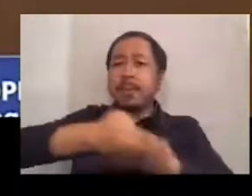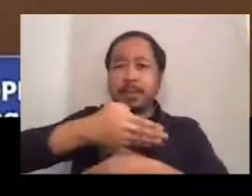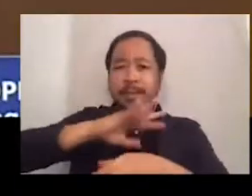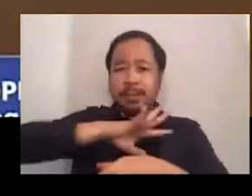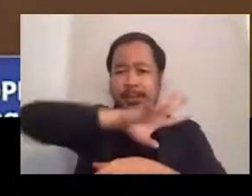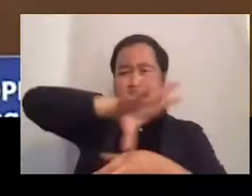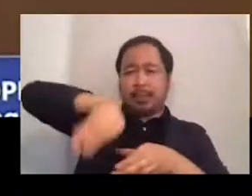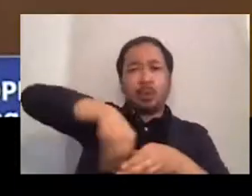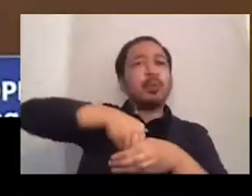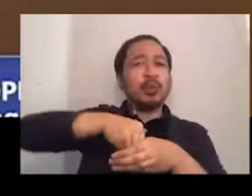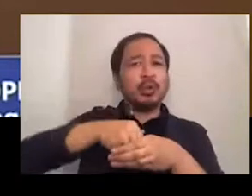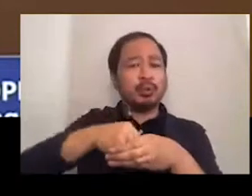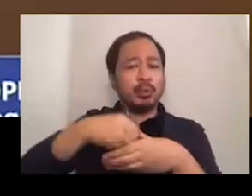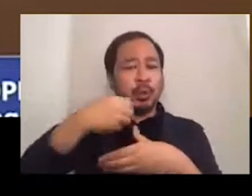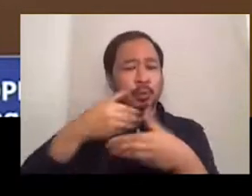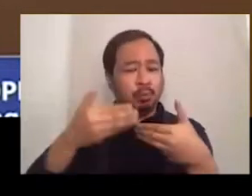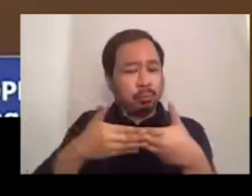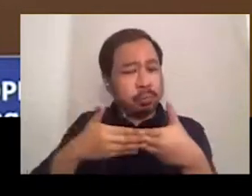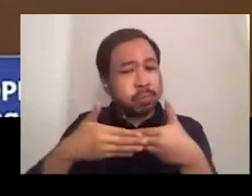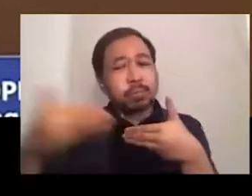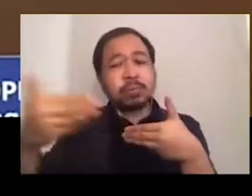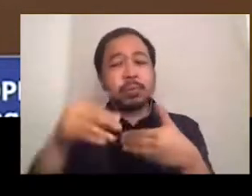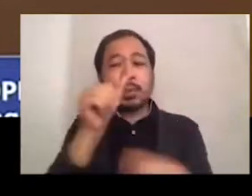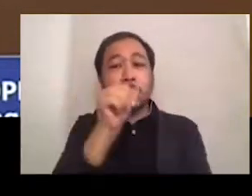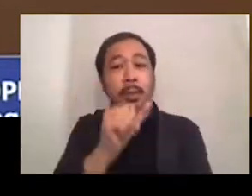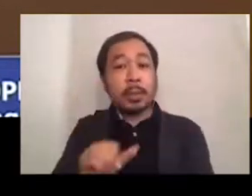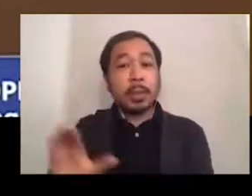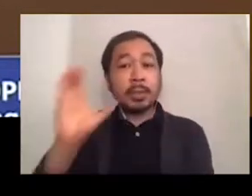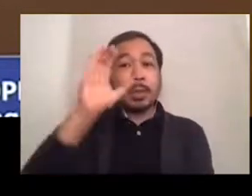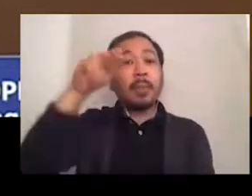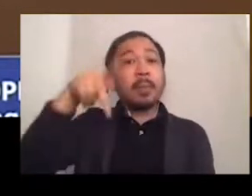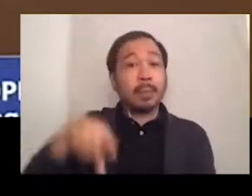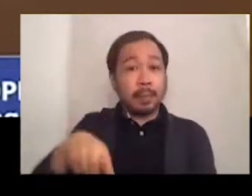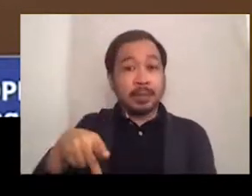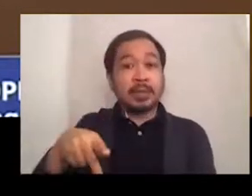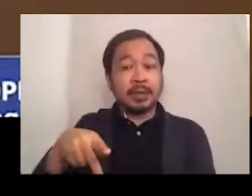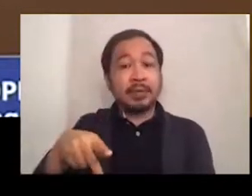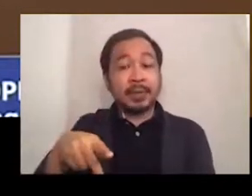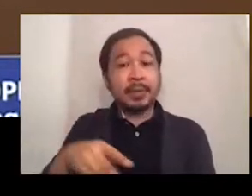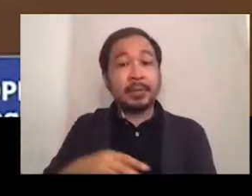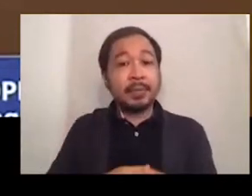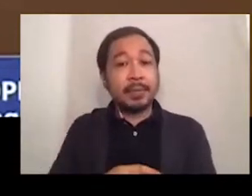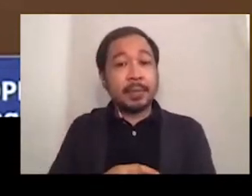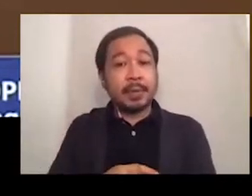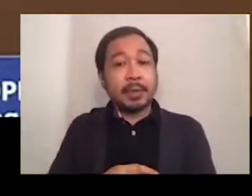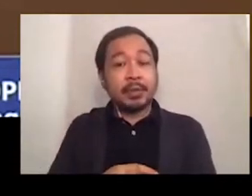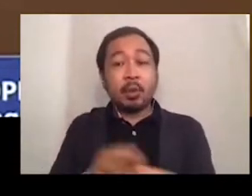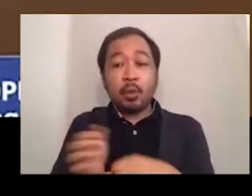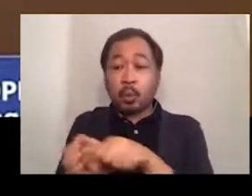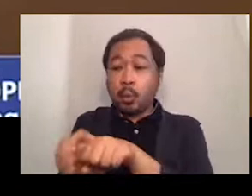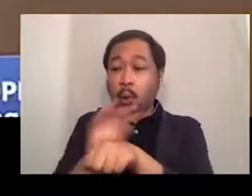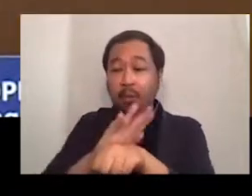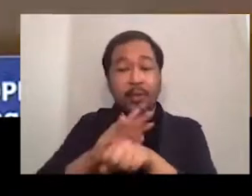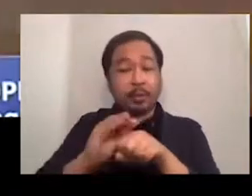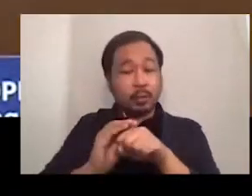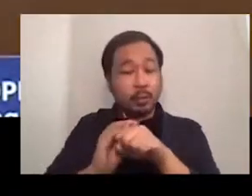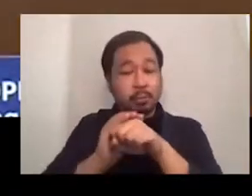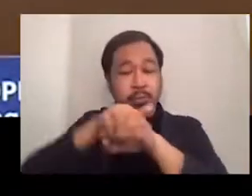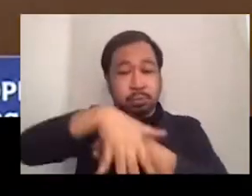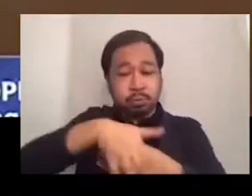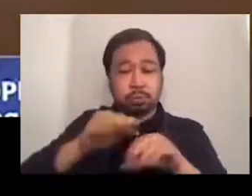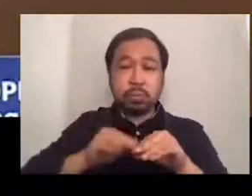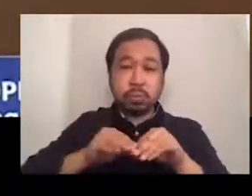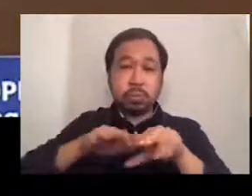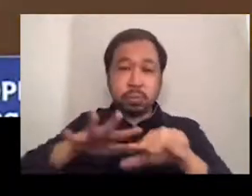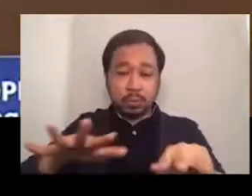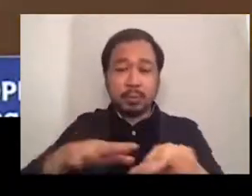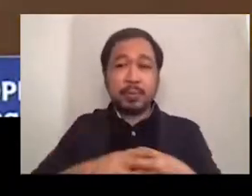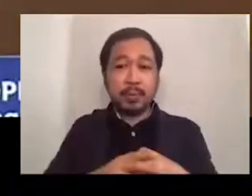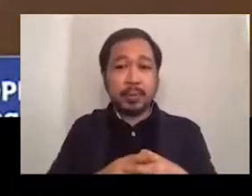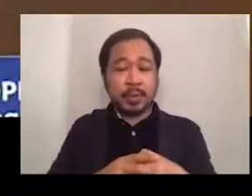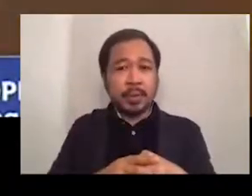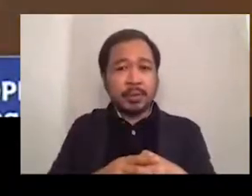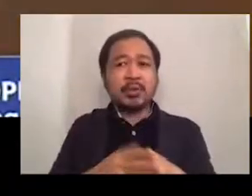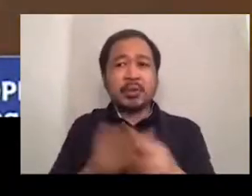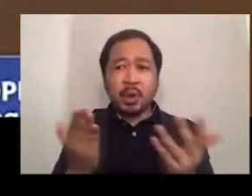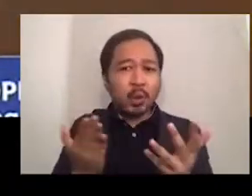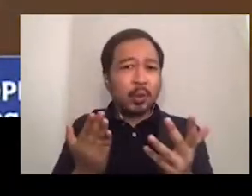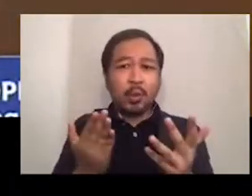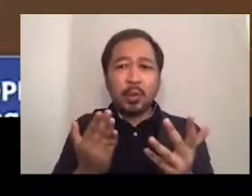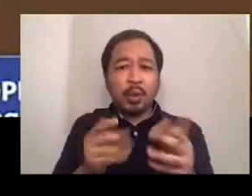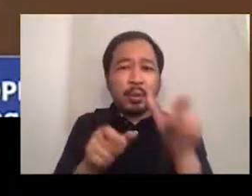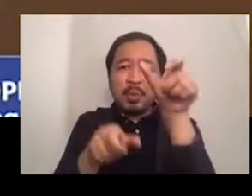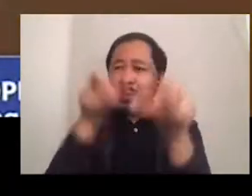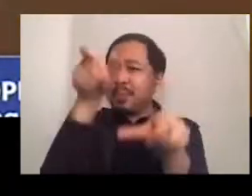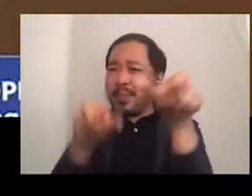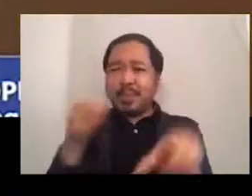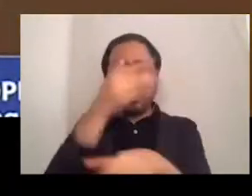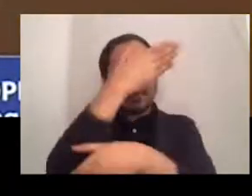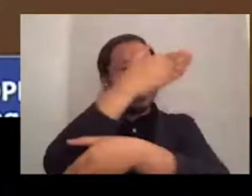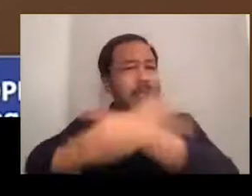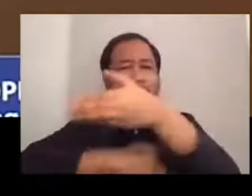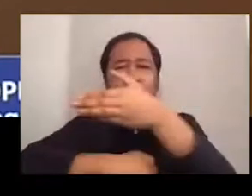As COVID-19 spreads we are much concerned about our brothers and sisters with disabilities.